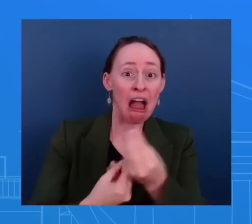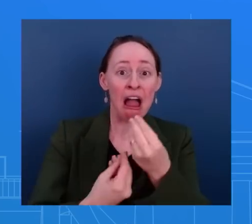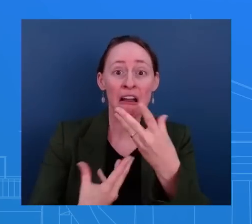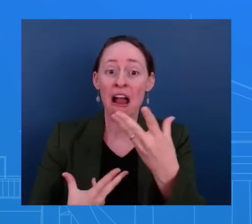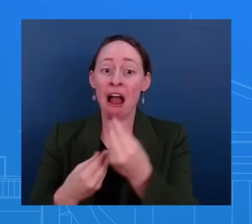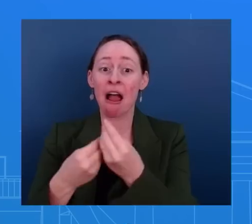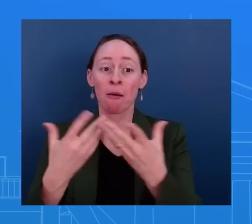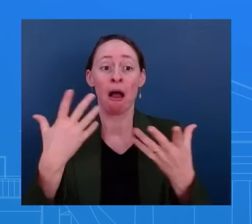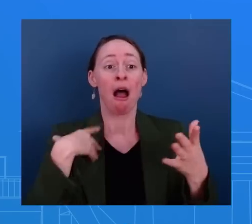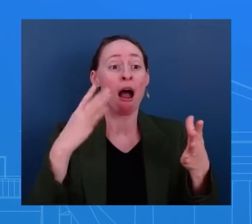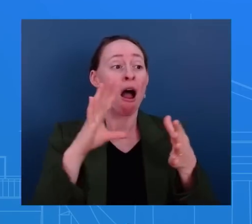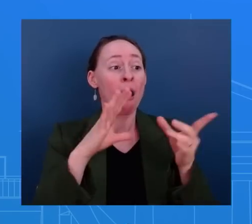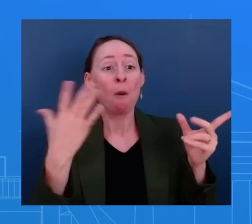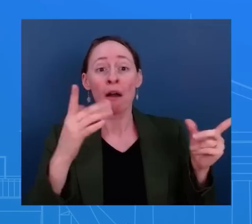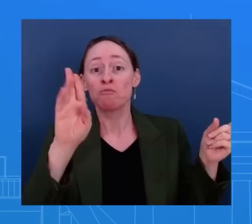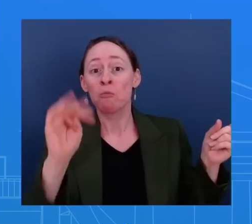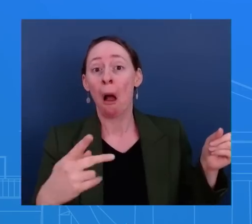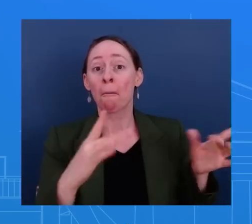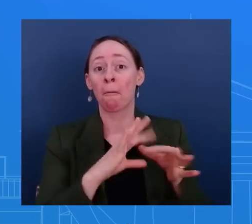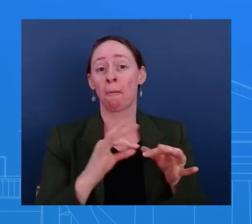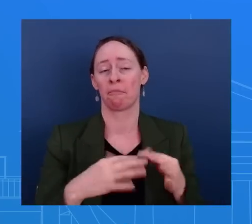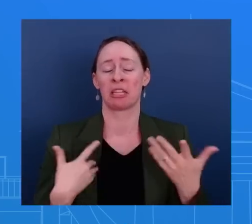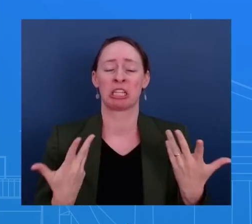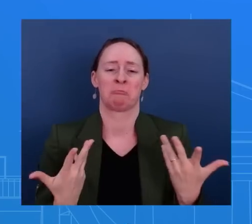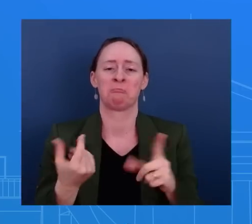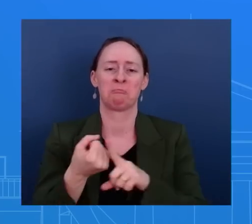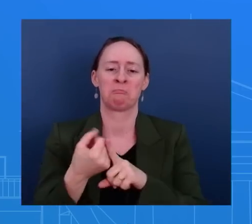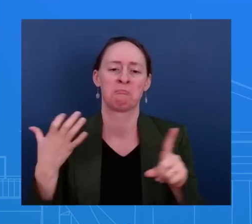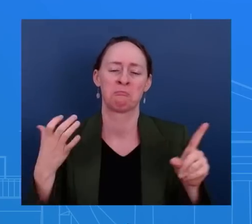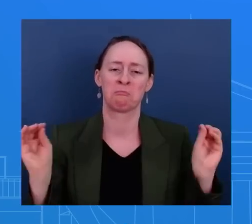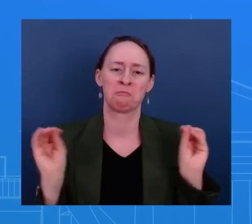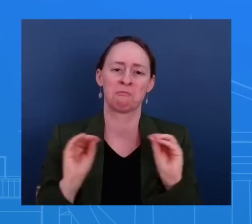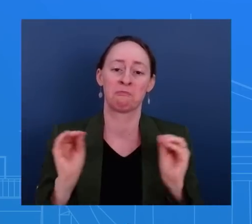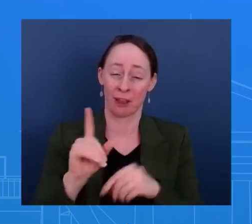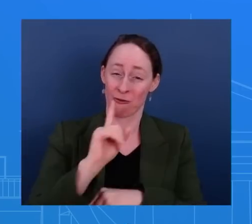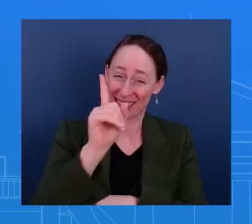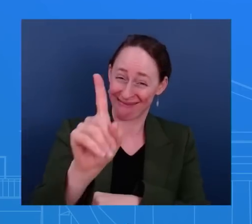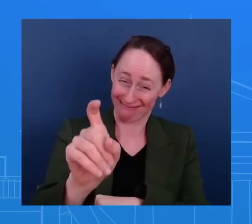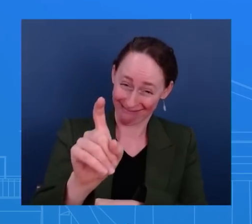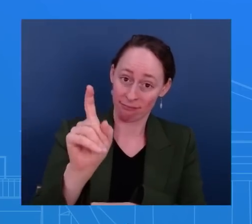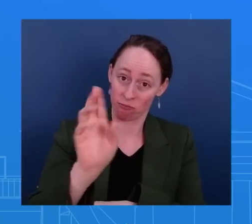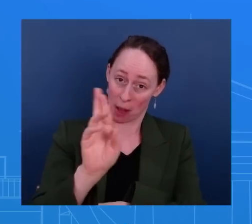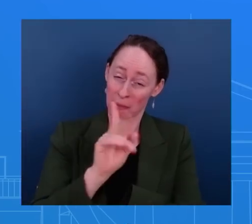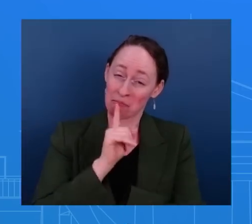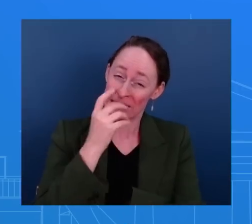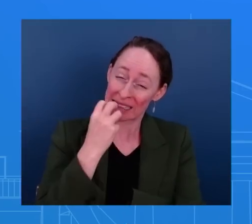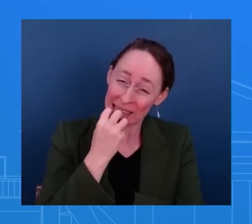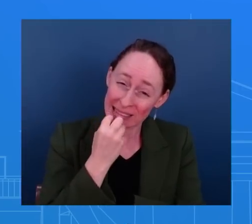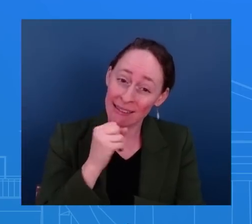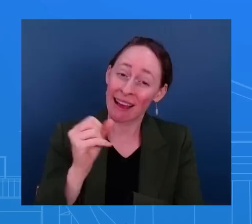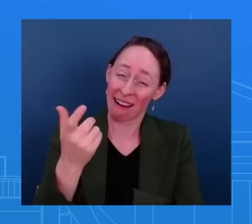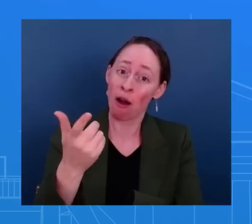if Republicans truly cared about that, truly cared about hardworking Americans, they would have joined us on a lot of these proposals